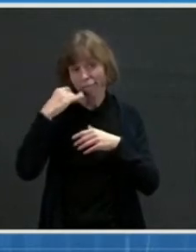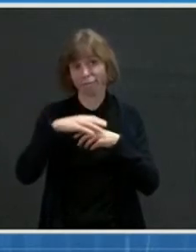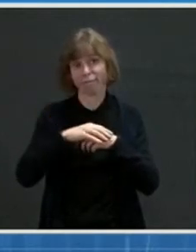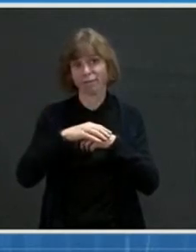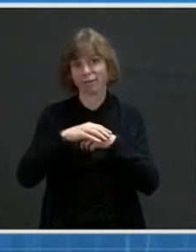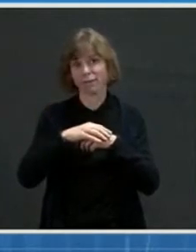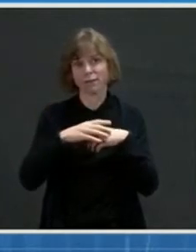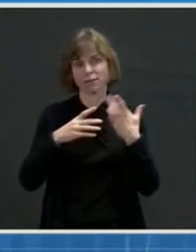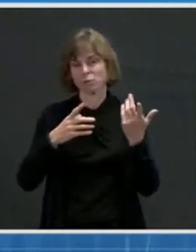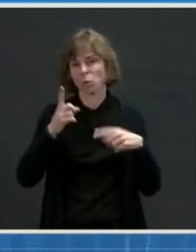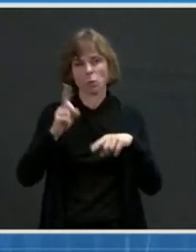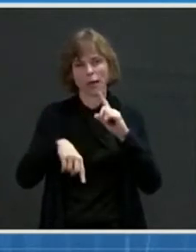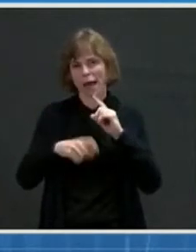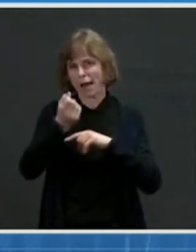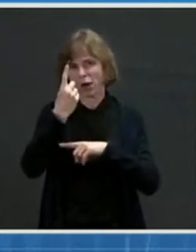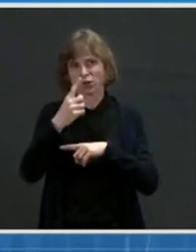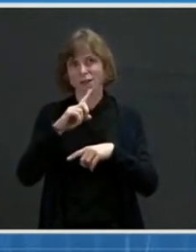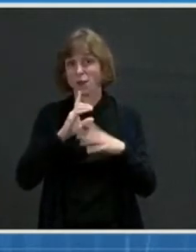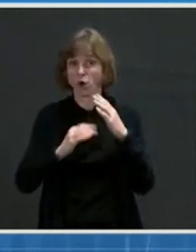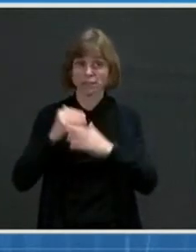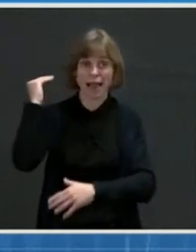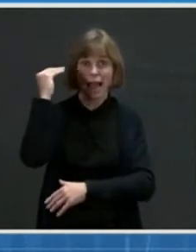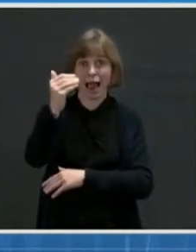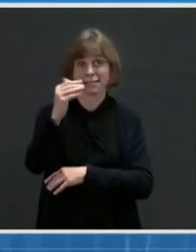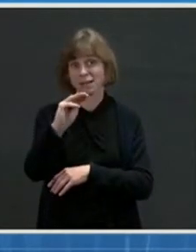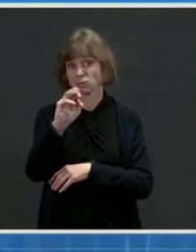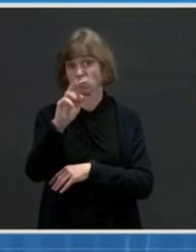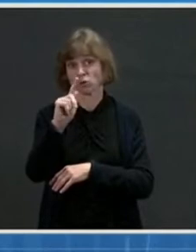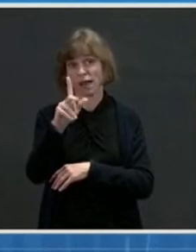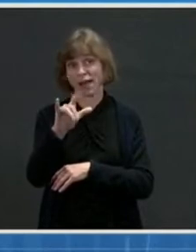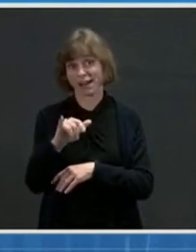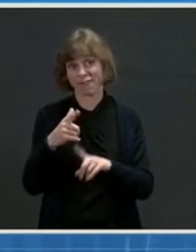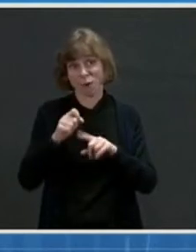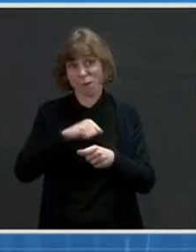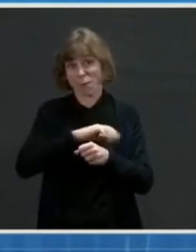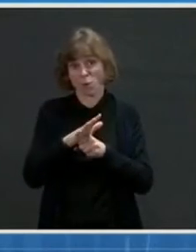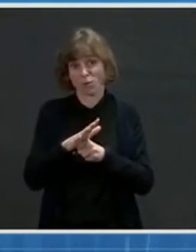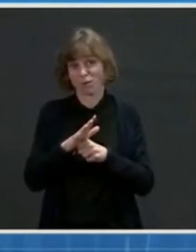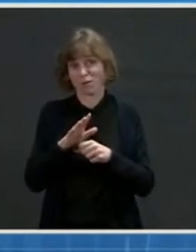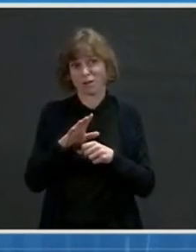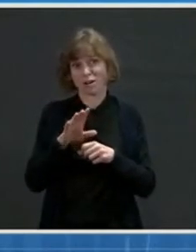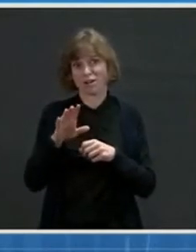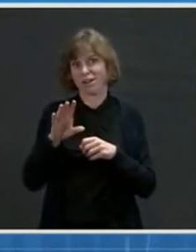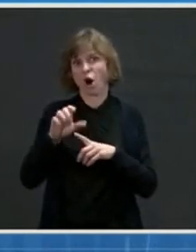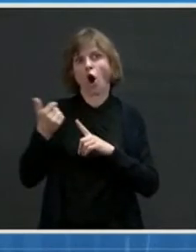ACCURATE IN OUR COUNTING, I THINK WE CAN SORT OF UNDERSTAND